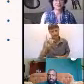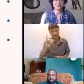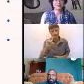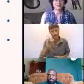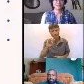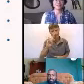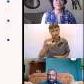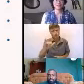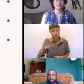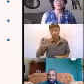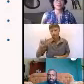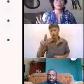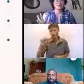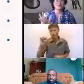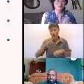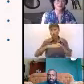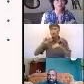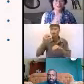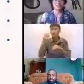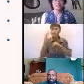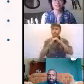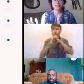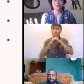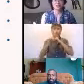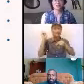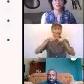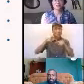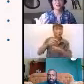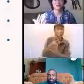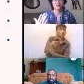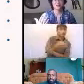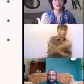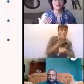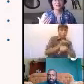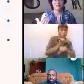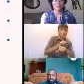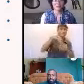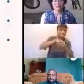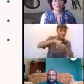postings until you've done most of the work that can develop a culture where a BIPOC person